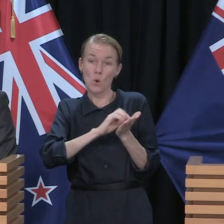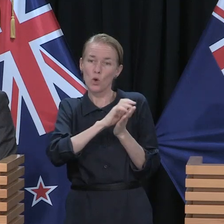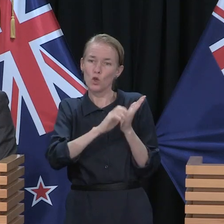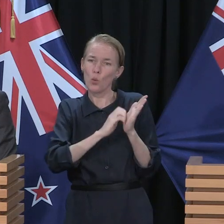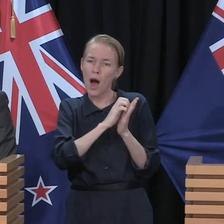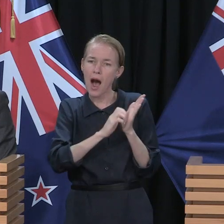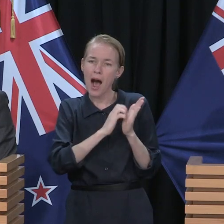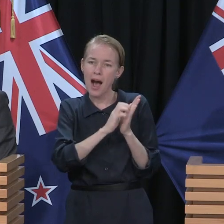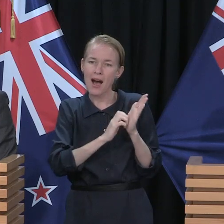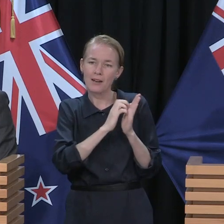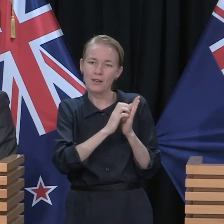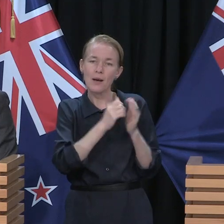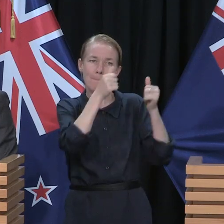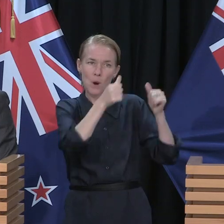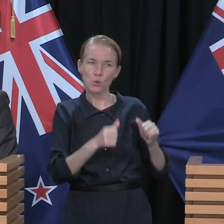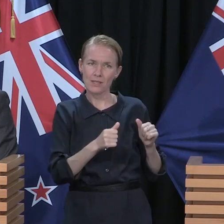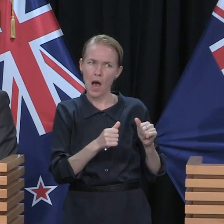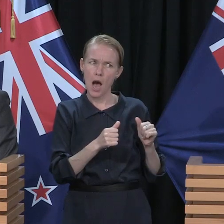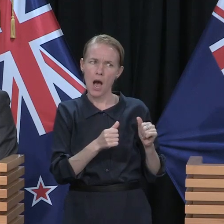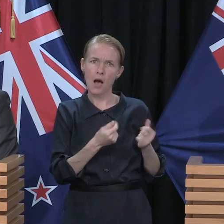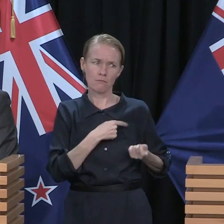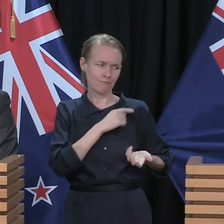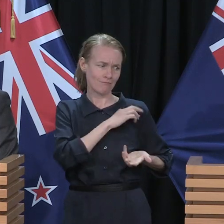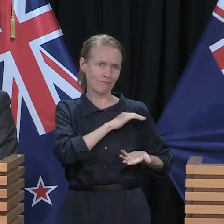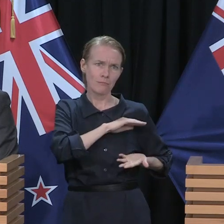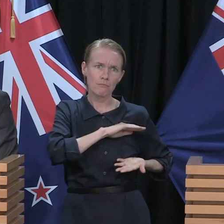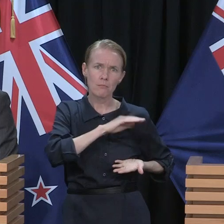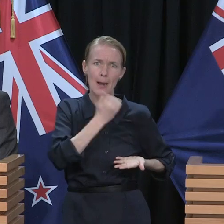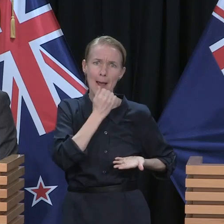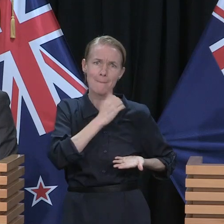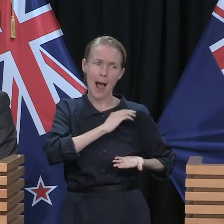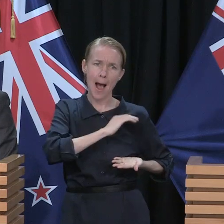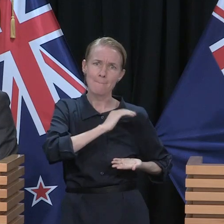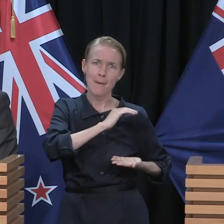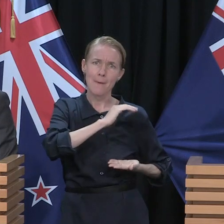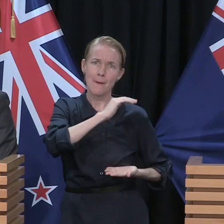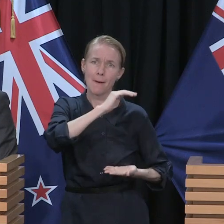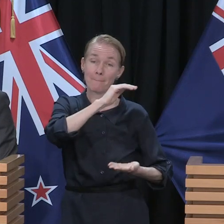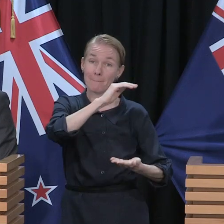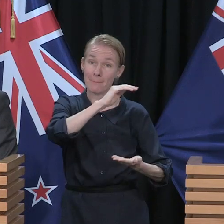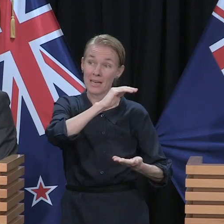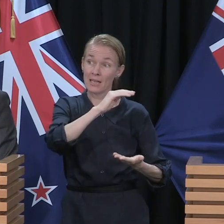rolled out, about 50,000 a day for four days straight. That is more than double what even